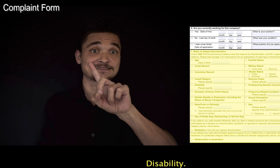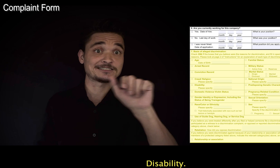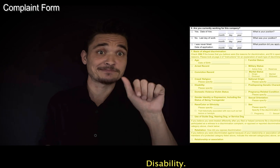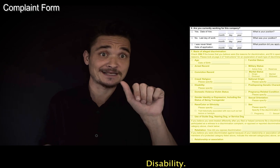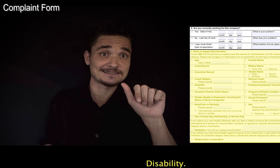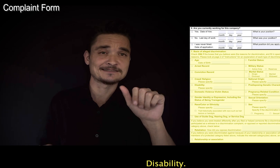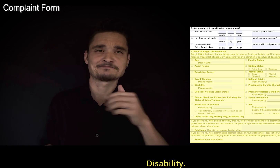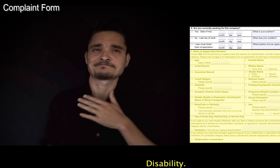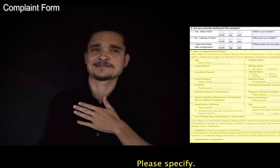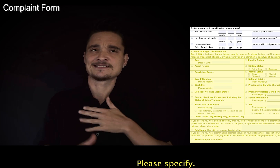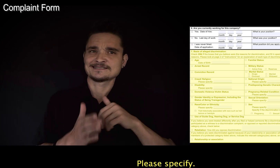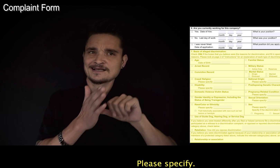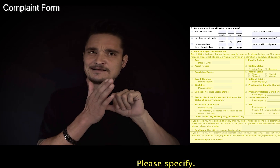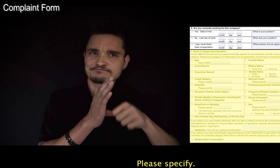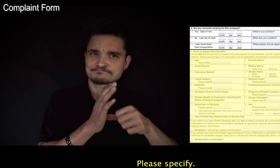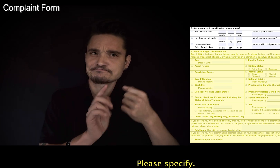Disability. Please specify.